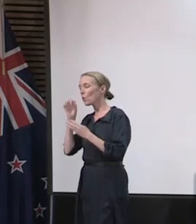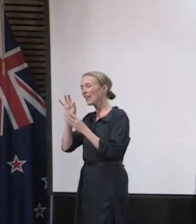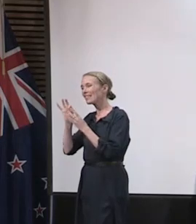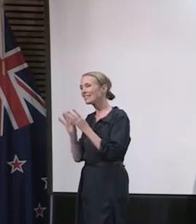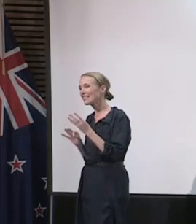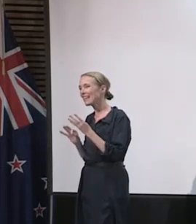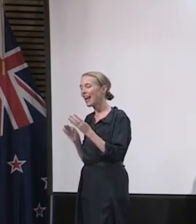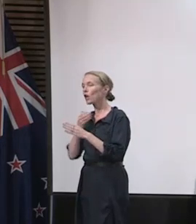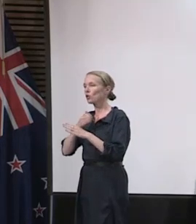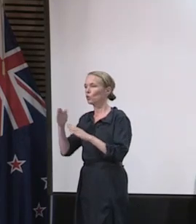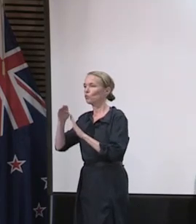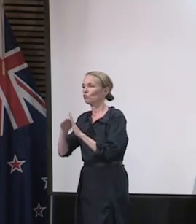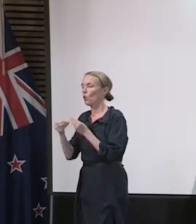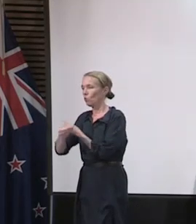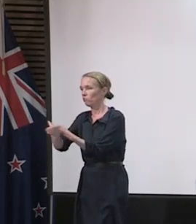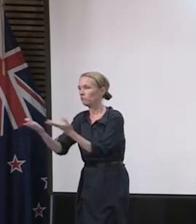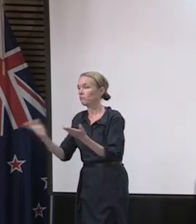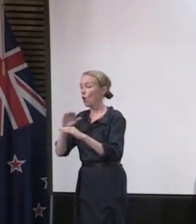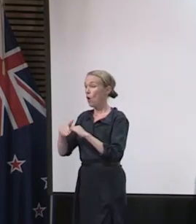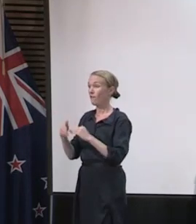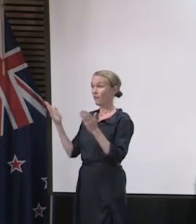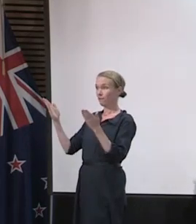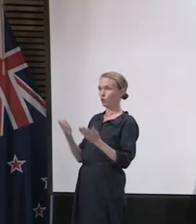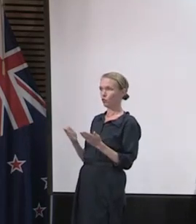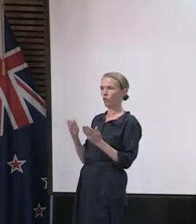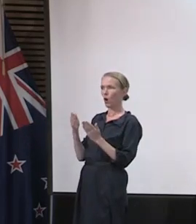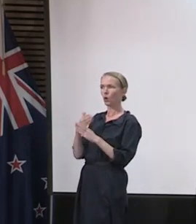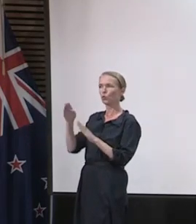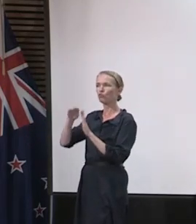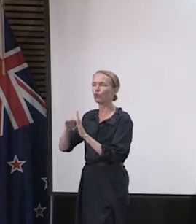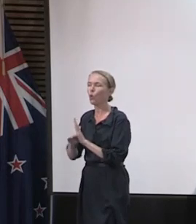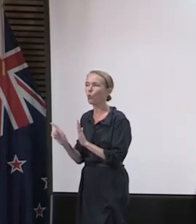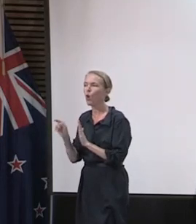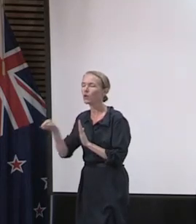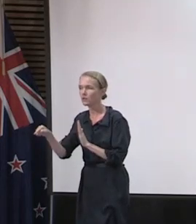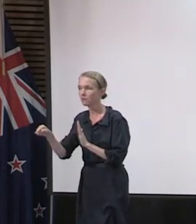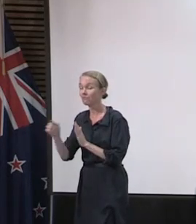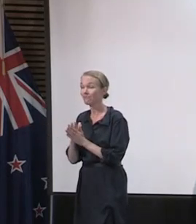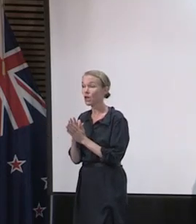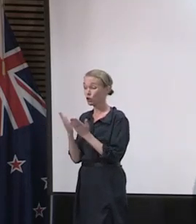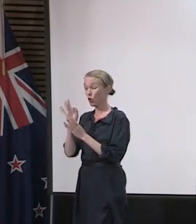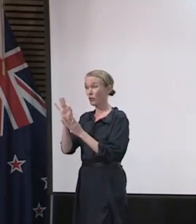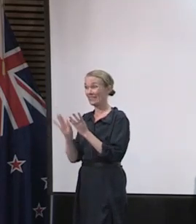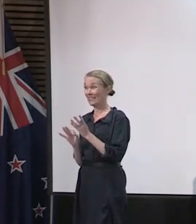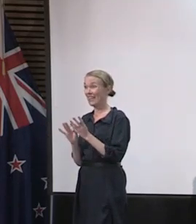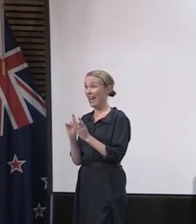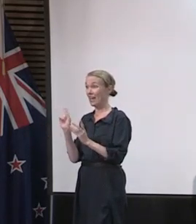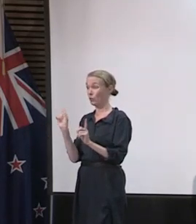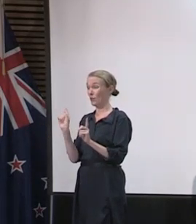from the Minister of Health around whether or not we can put a process that involves funeral directors and the Ministry of Health working